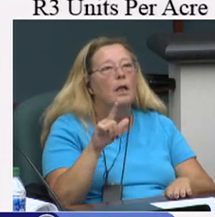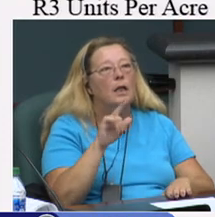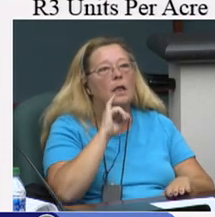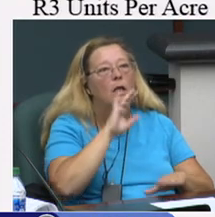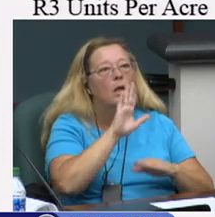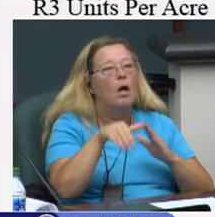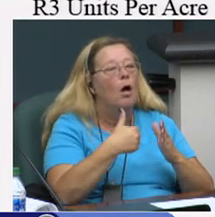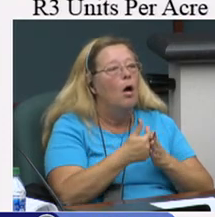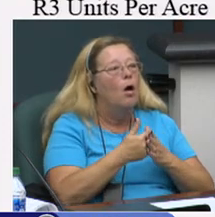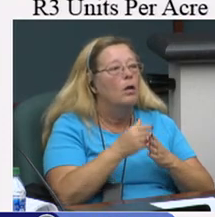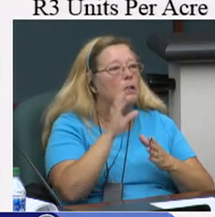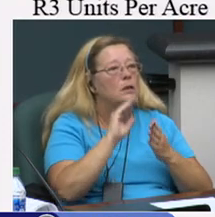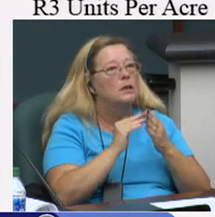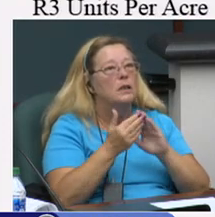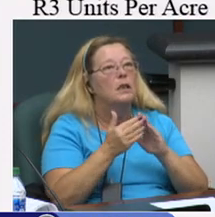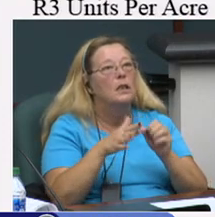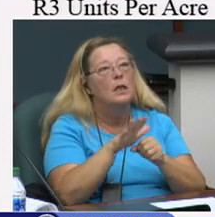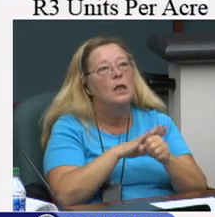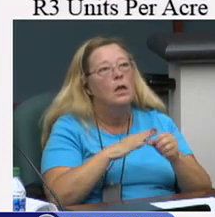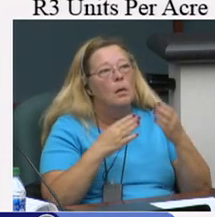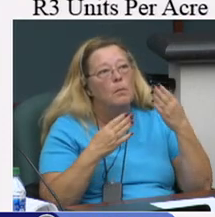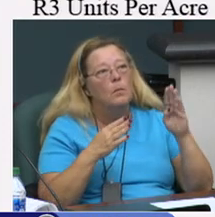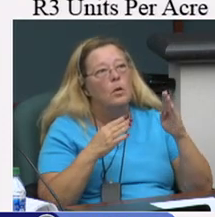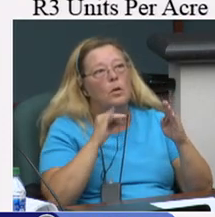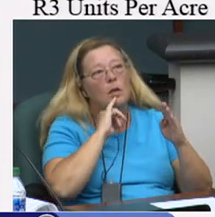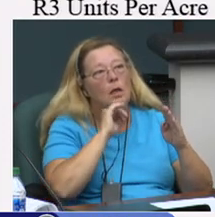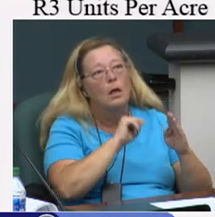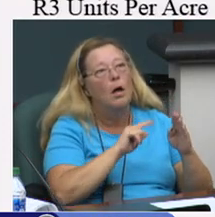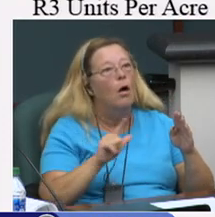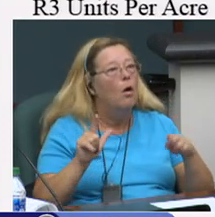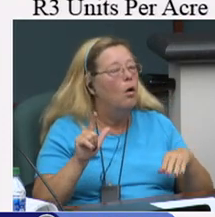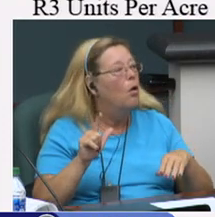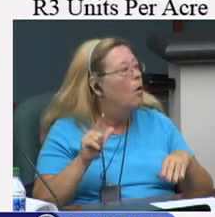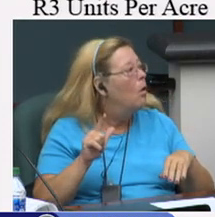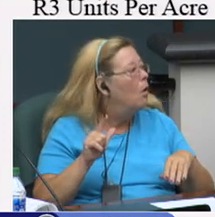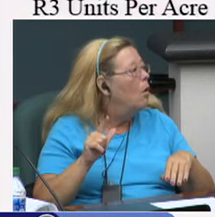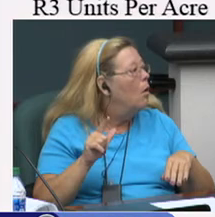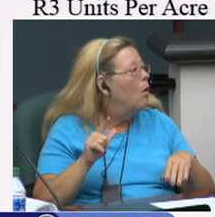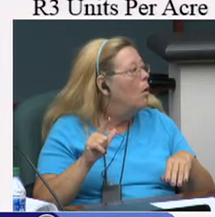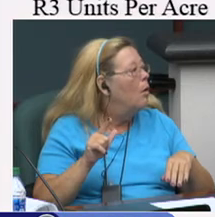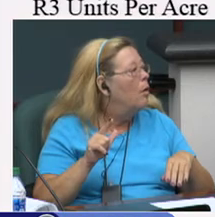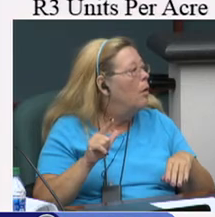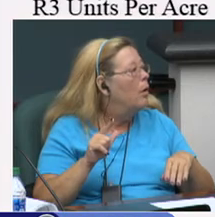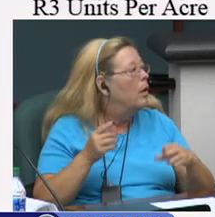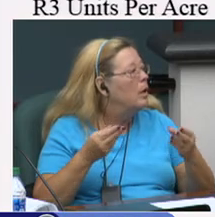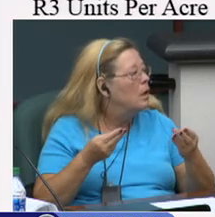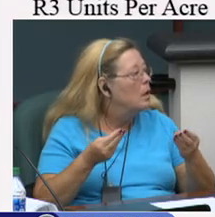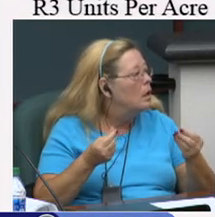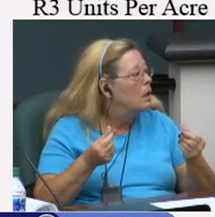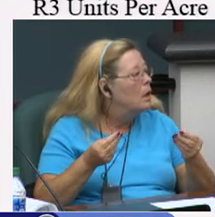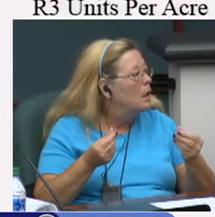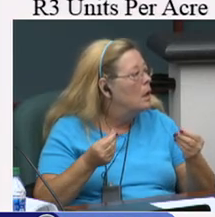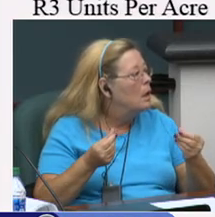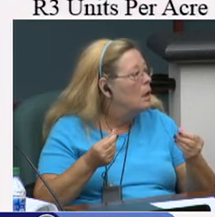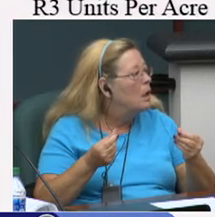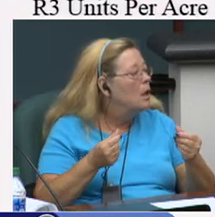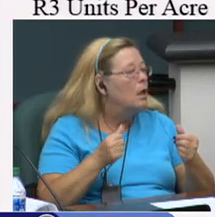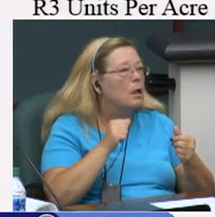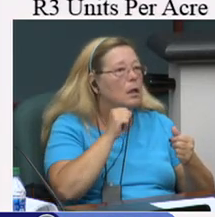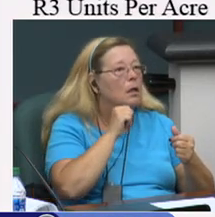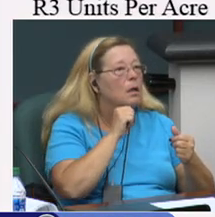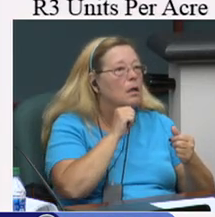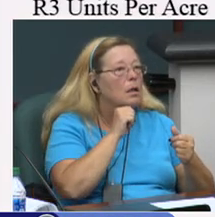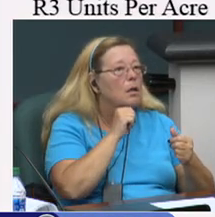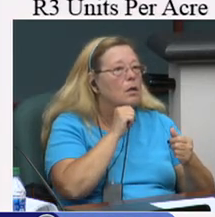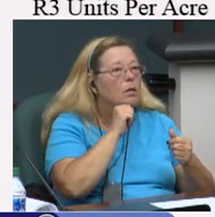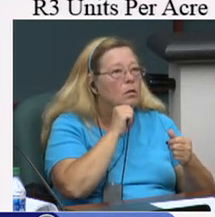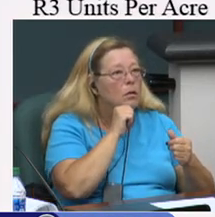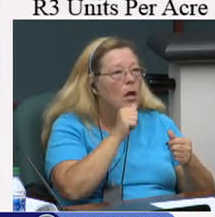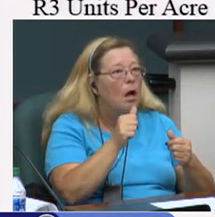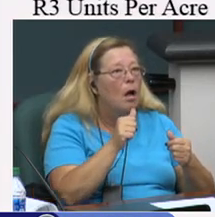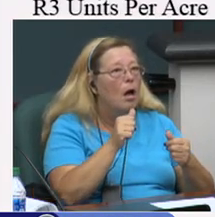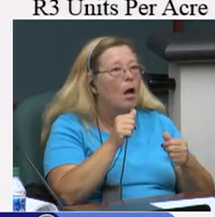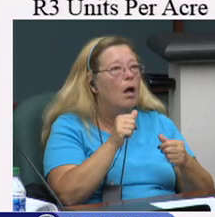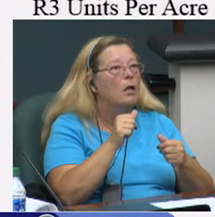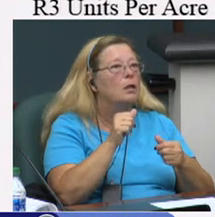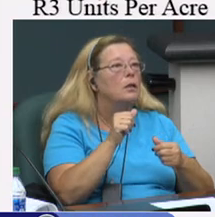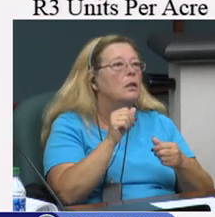jurisdiction the blue color is all land that's non non institutional other than